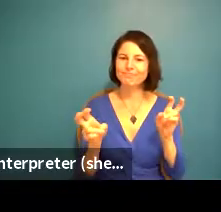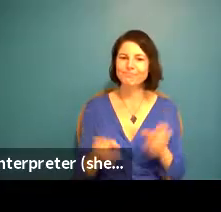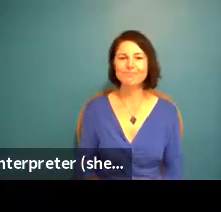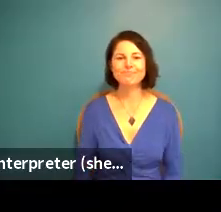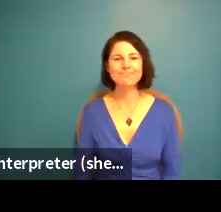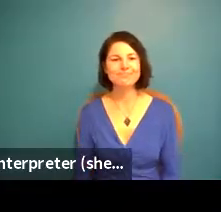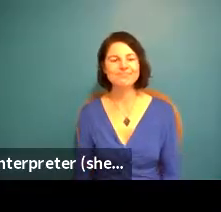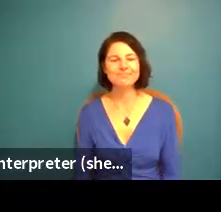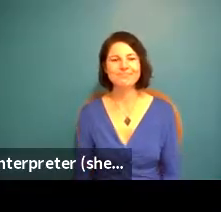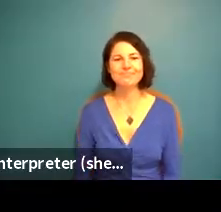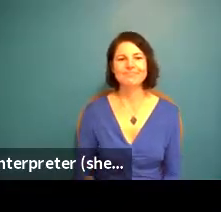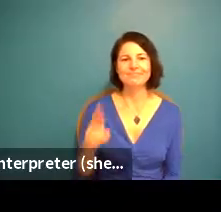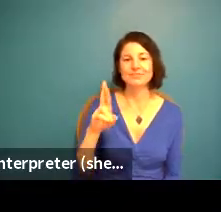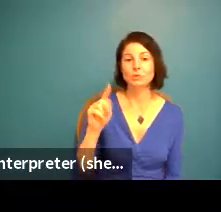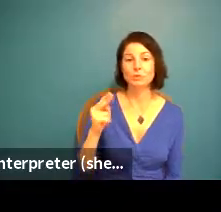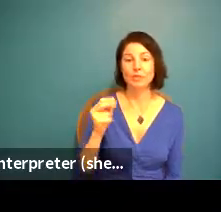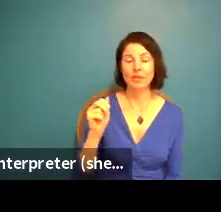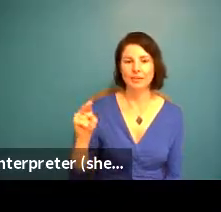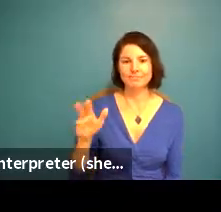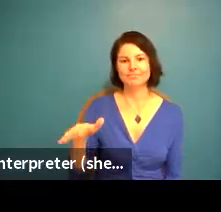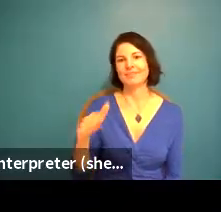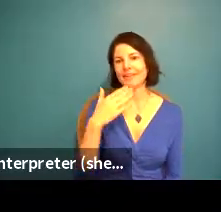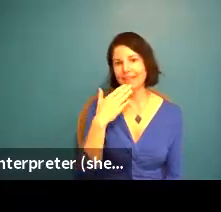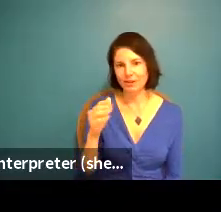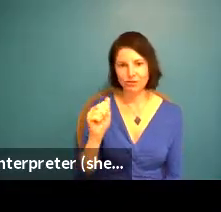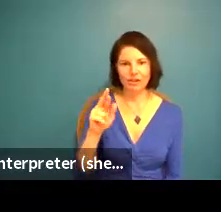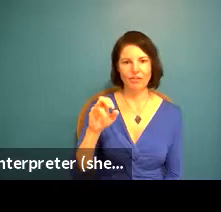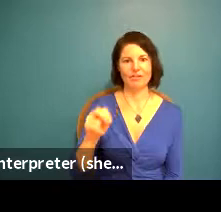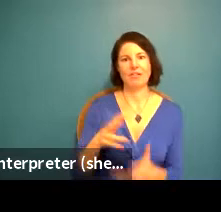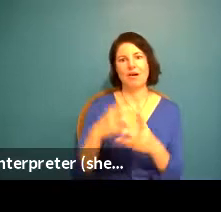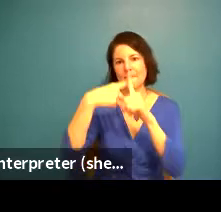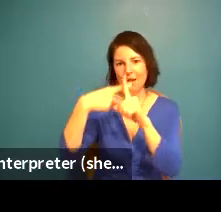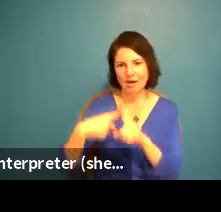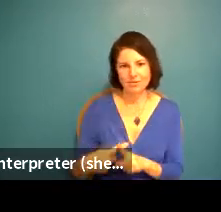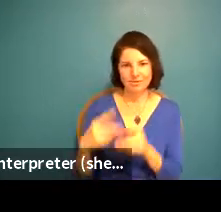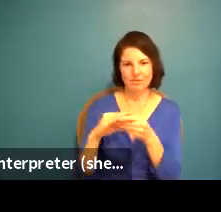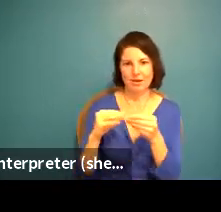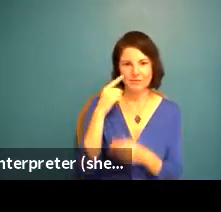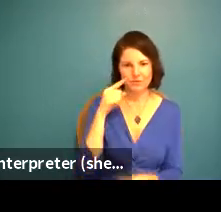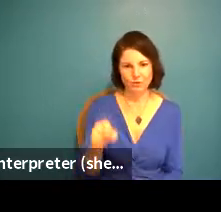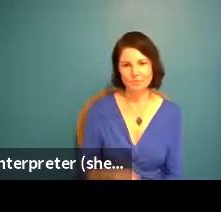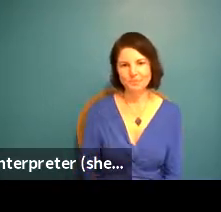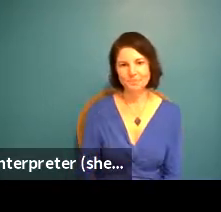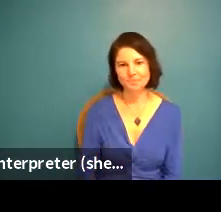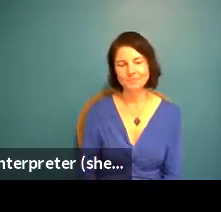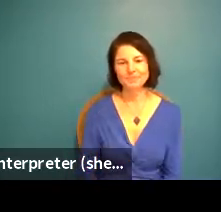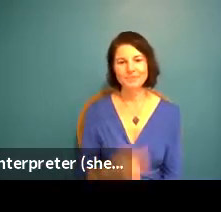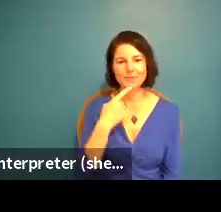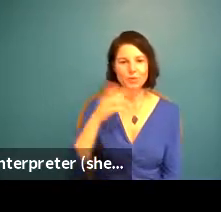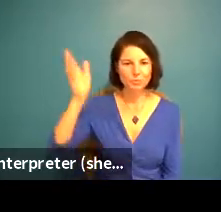Ruthann Van Buren: Thank you Arien. Alright, we have a lot of positive comments for you. Awesome, great presentation, lots of new